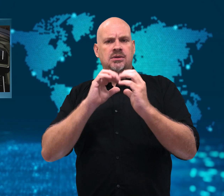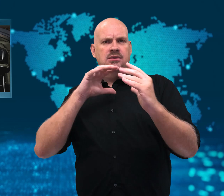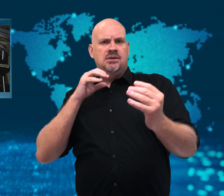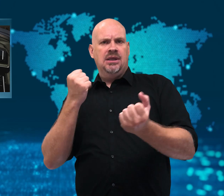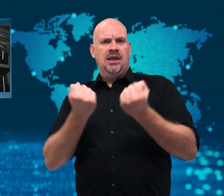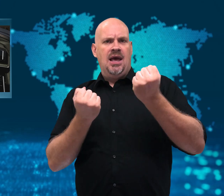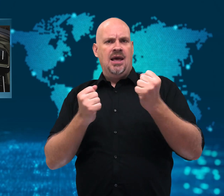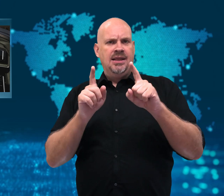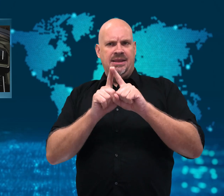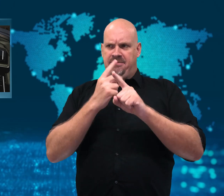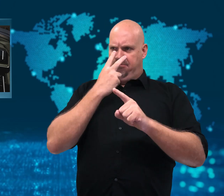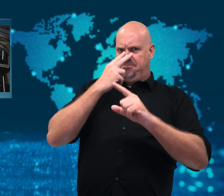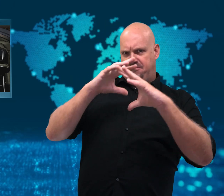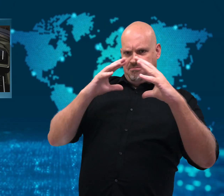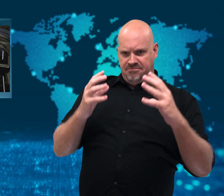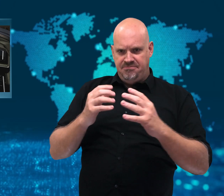In this way,